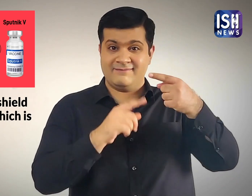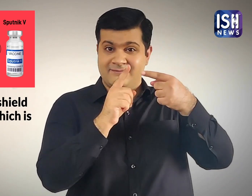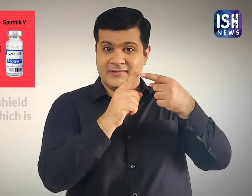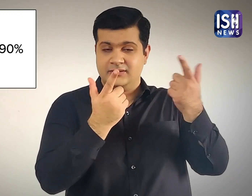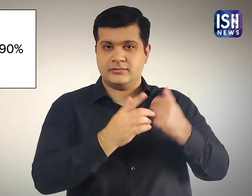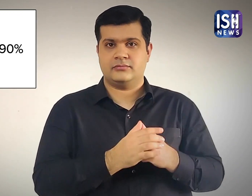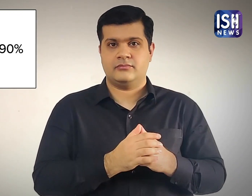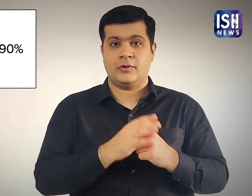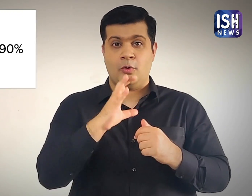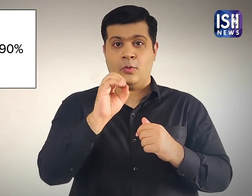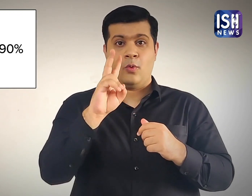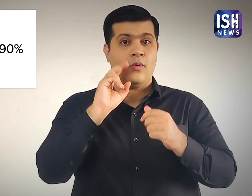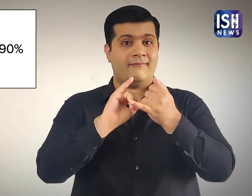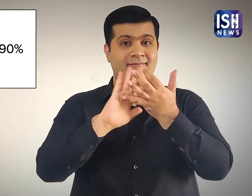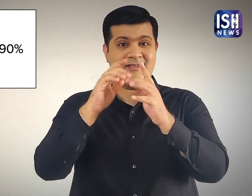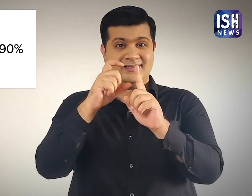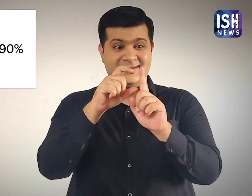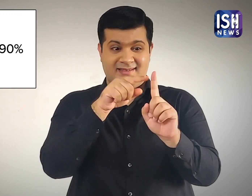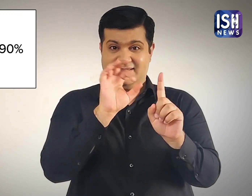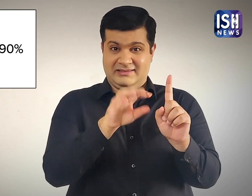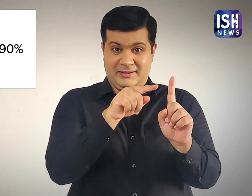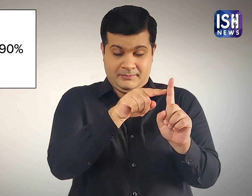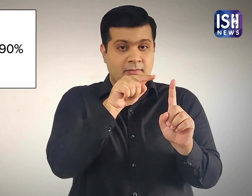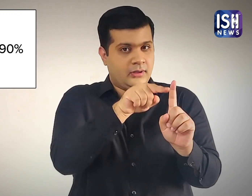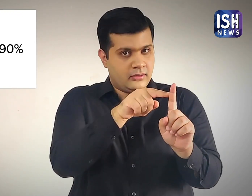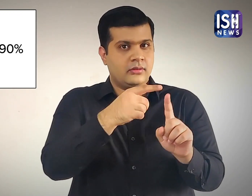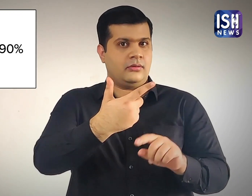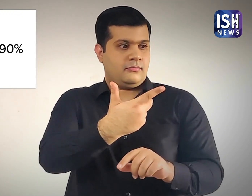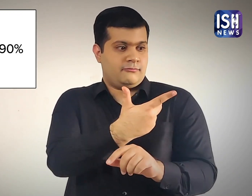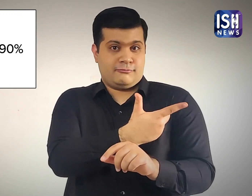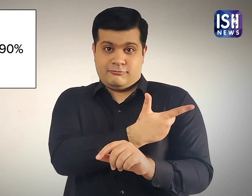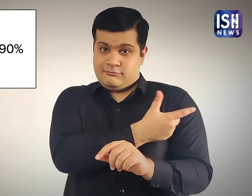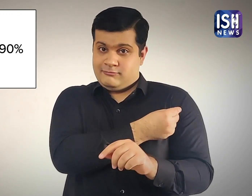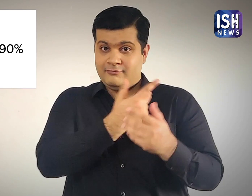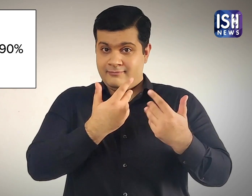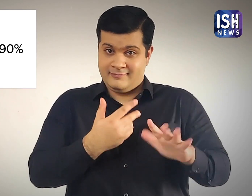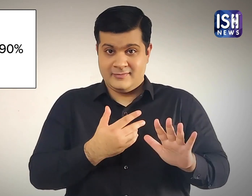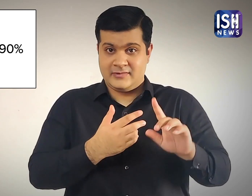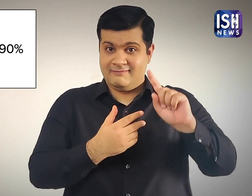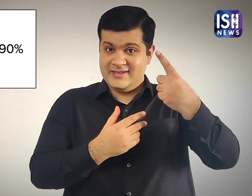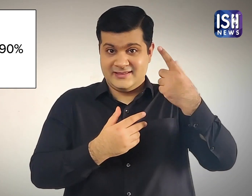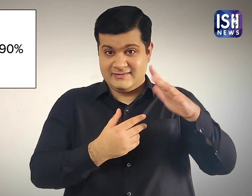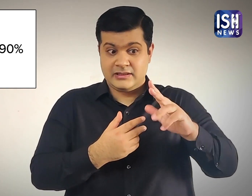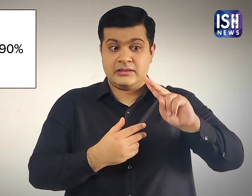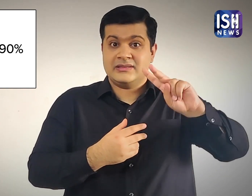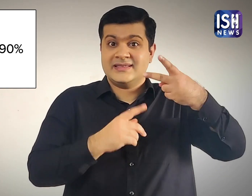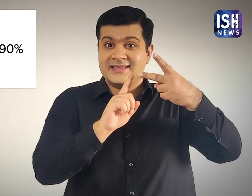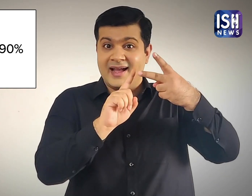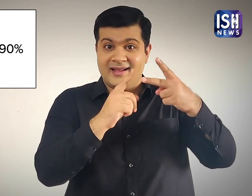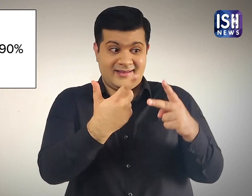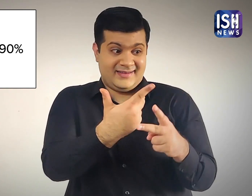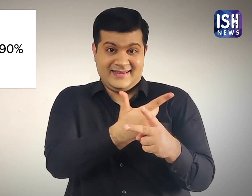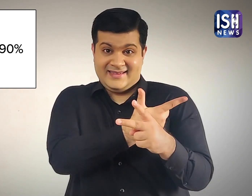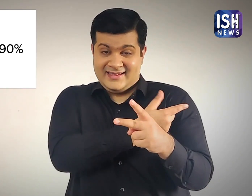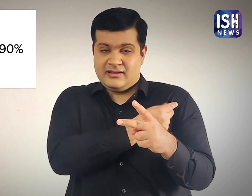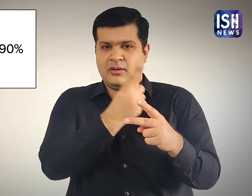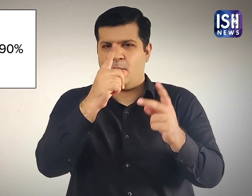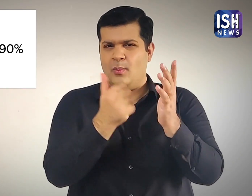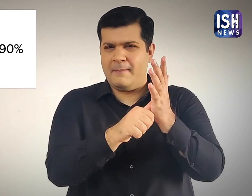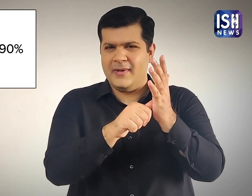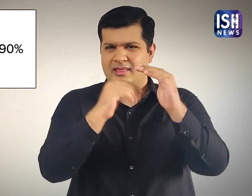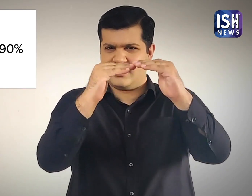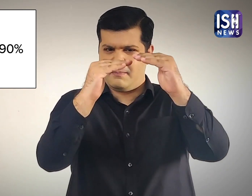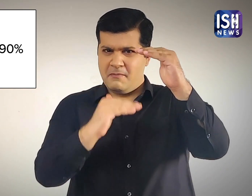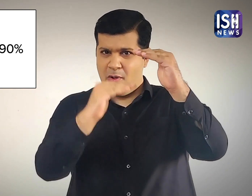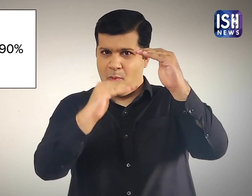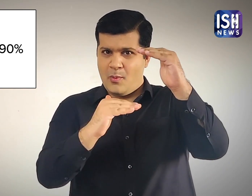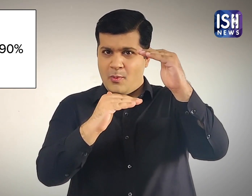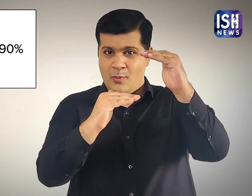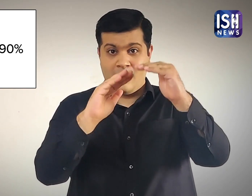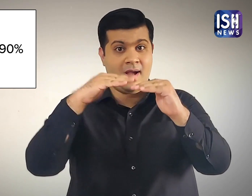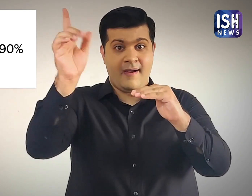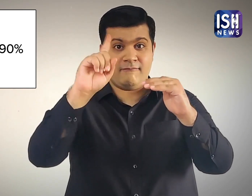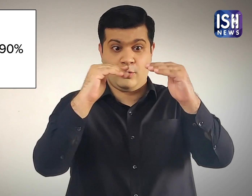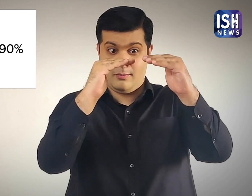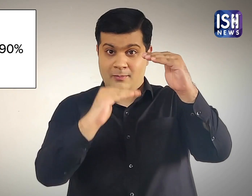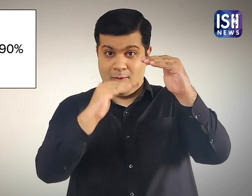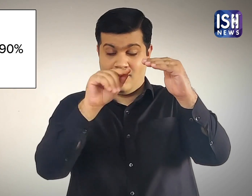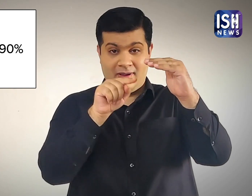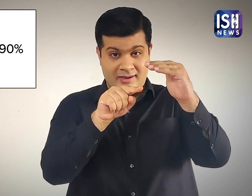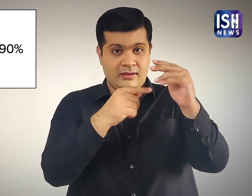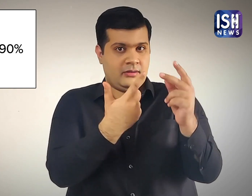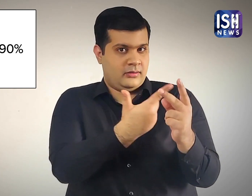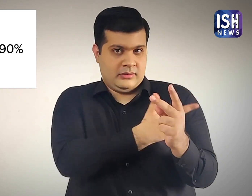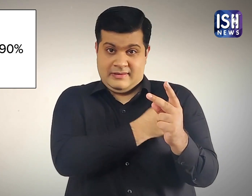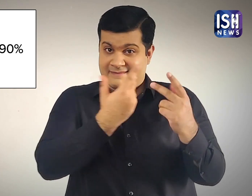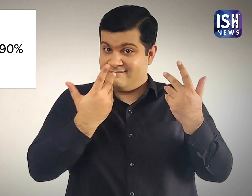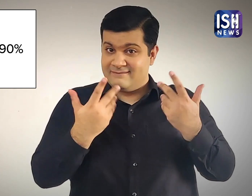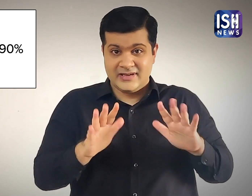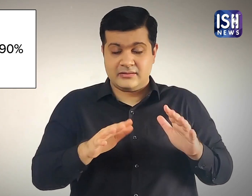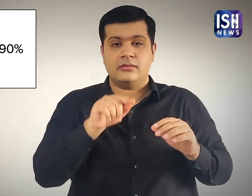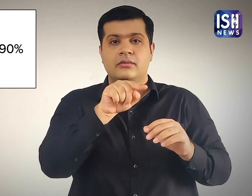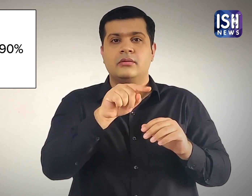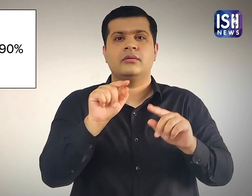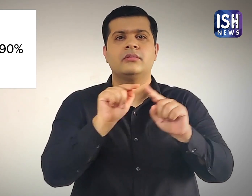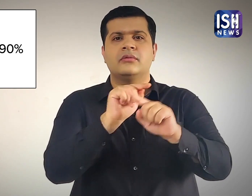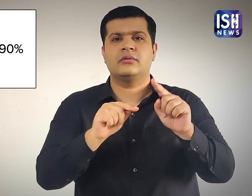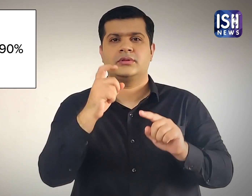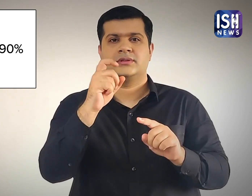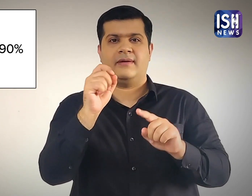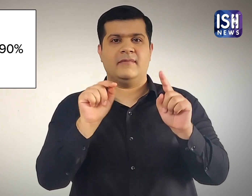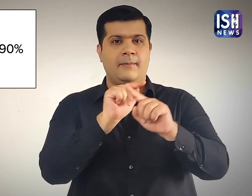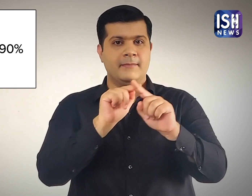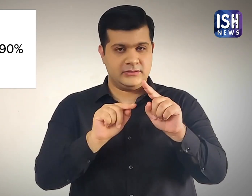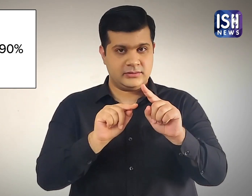Covishield has an overall efficacy of 70 per cent when the second dose is taken within a month.